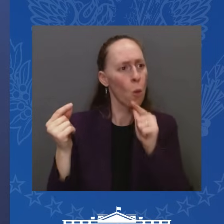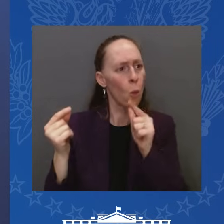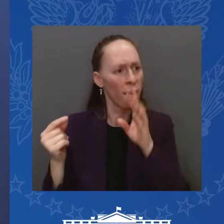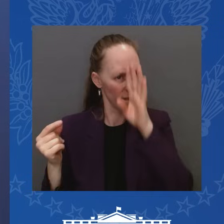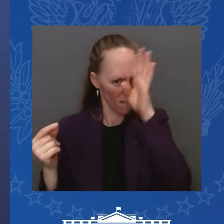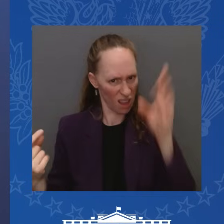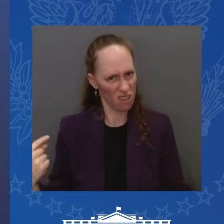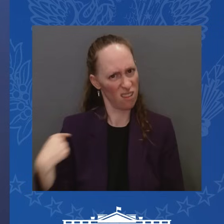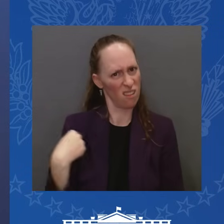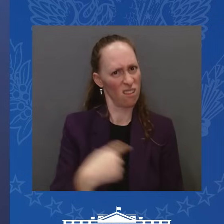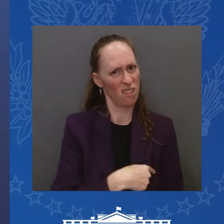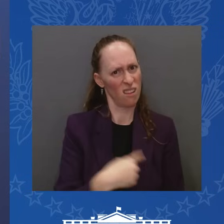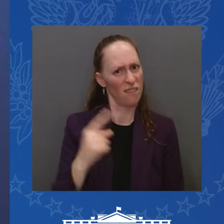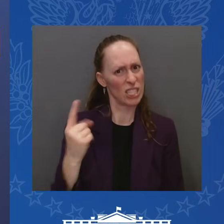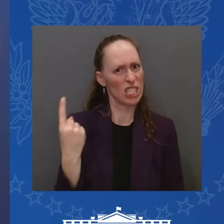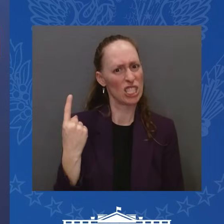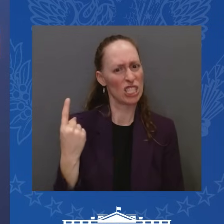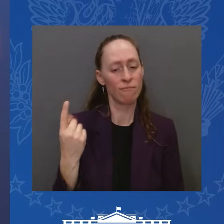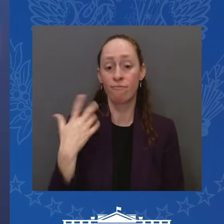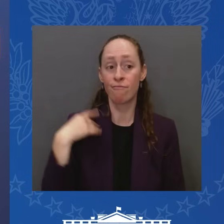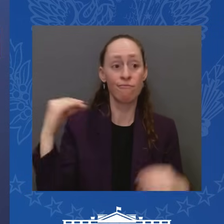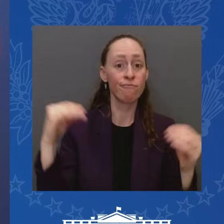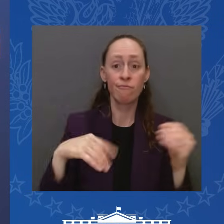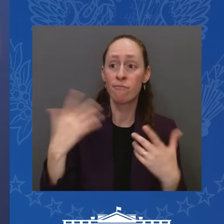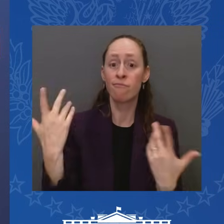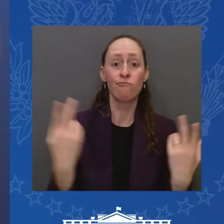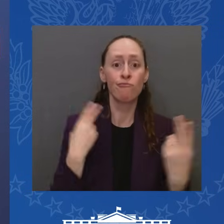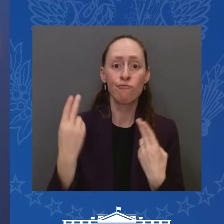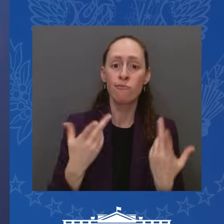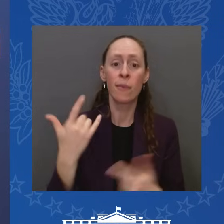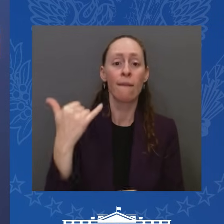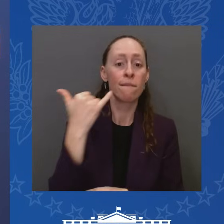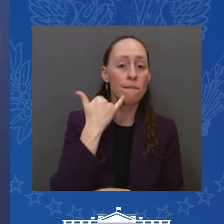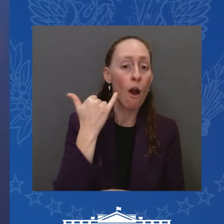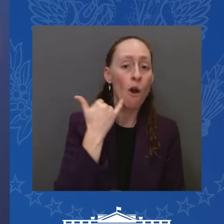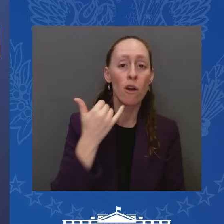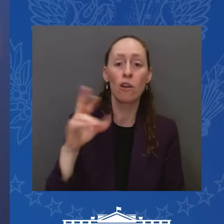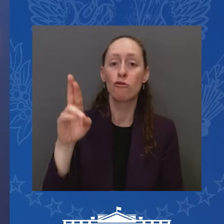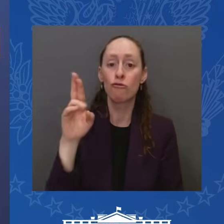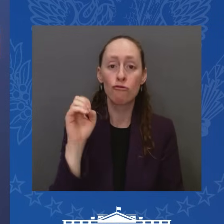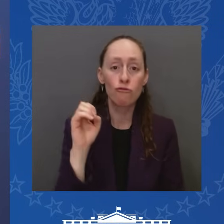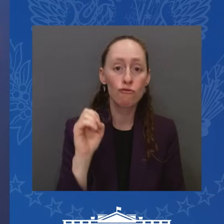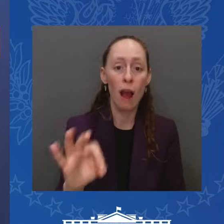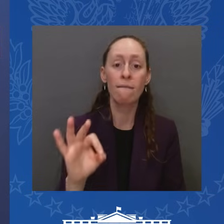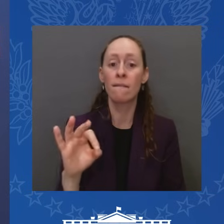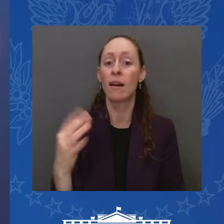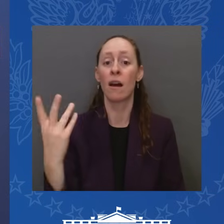to the most sophisticated weapons systems we have. America invented these chips. But over time,